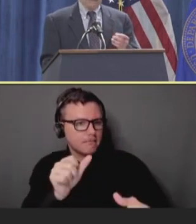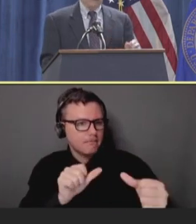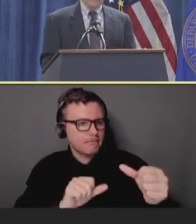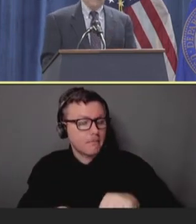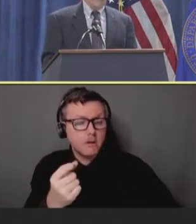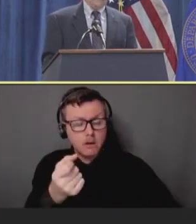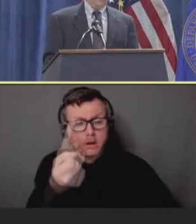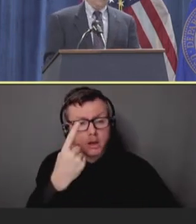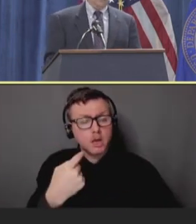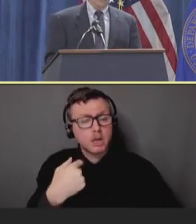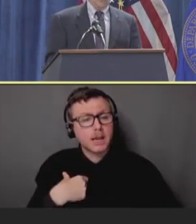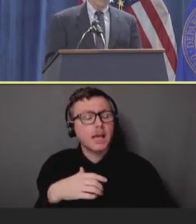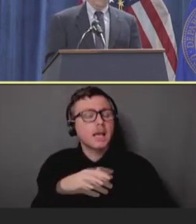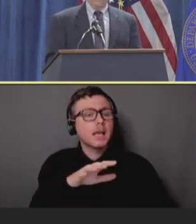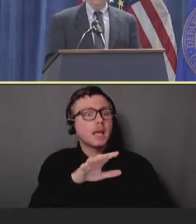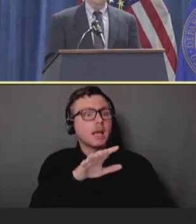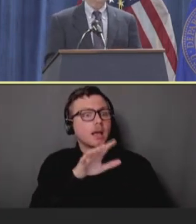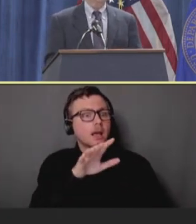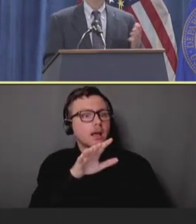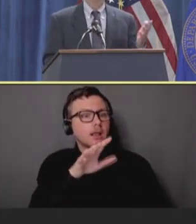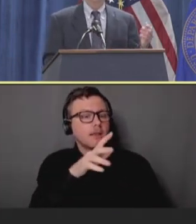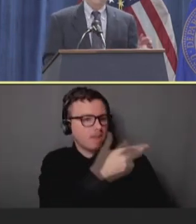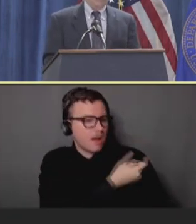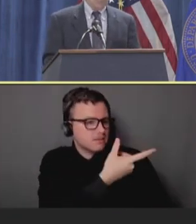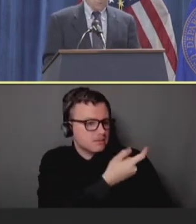Antibiotics were rolling out of laboratories.